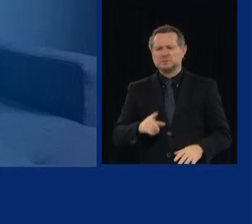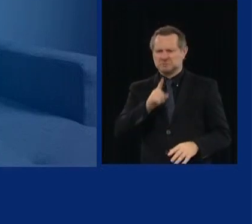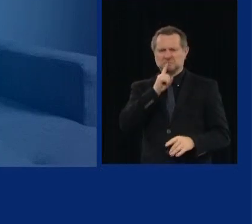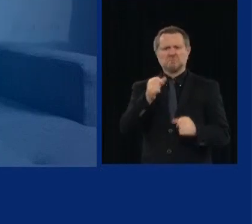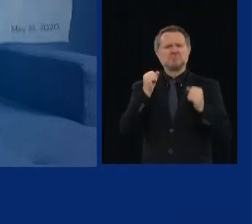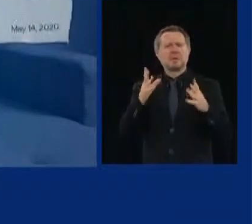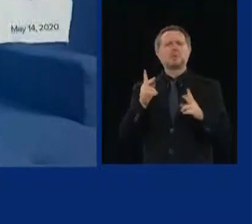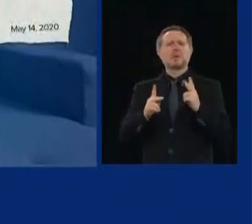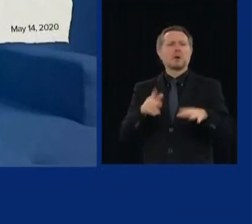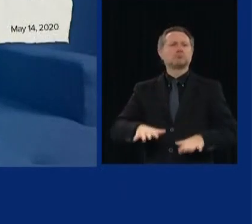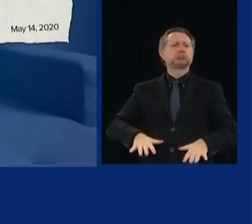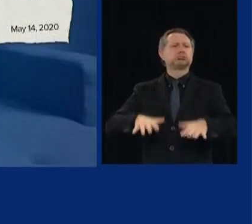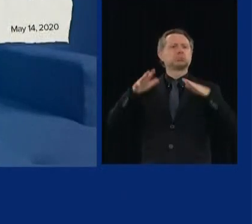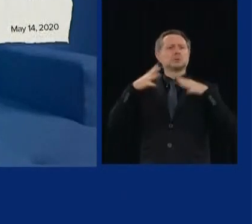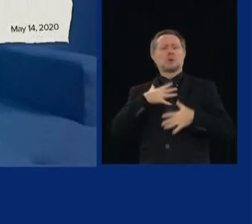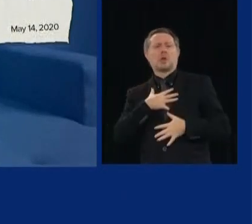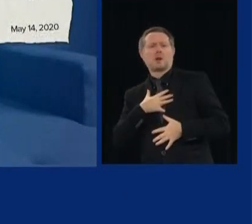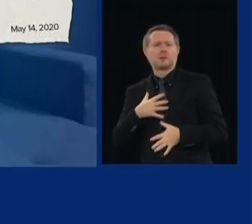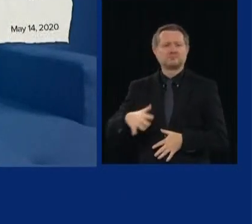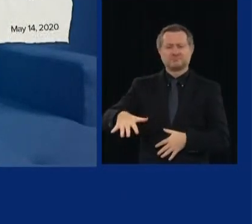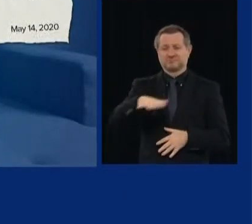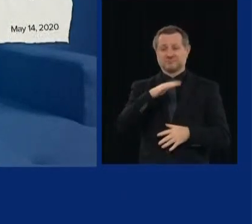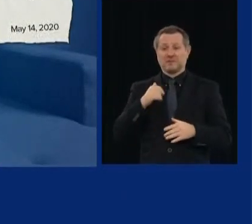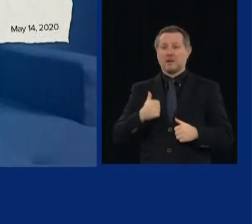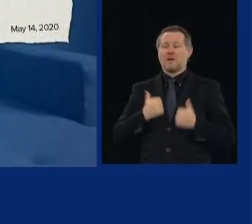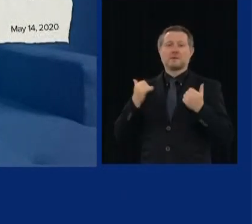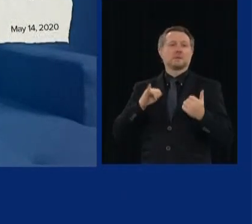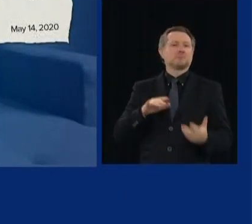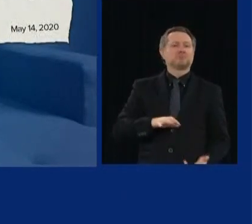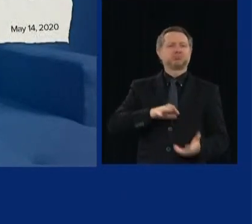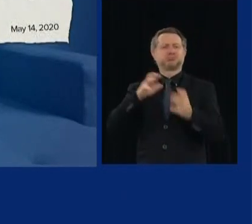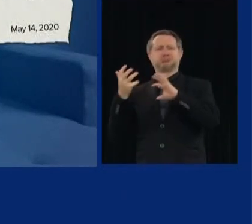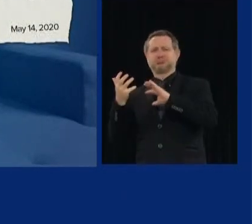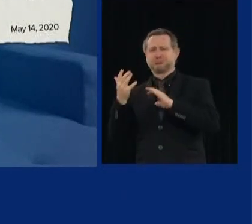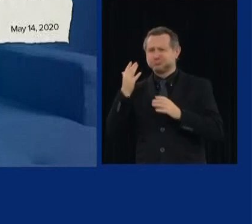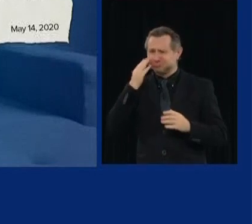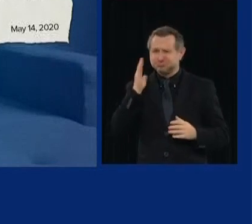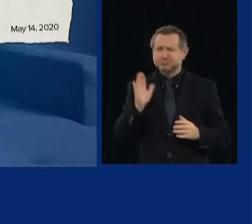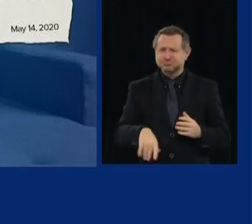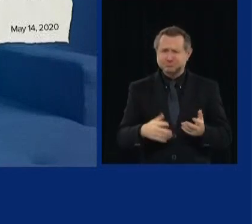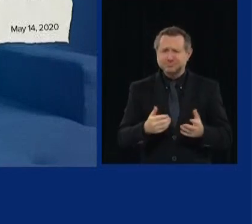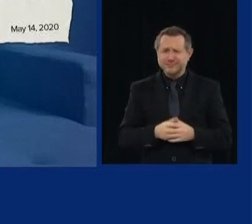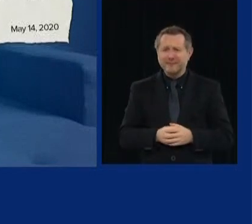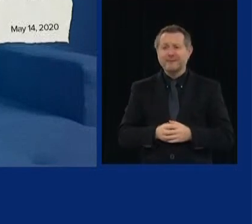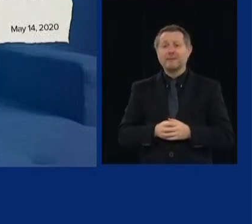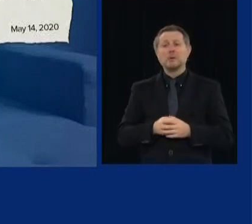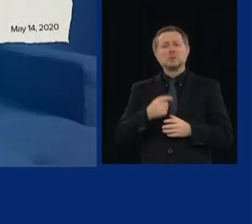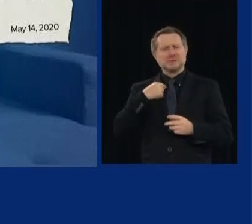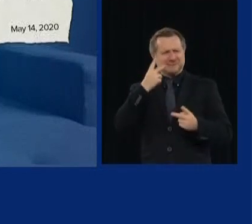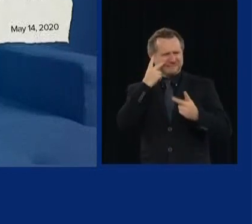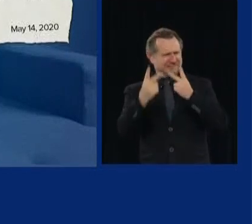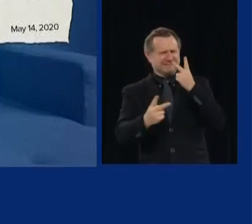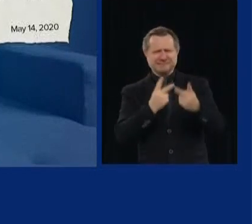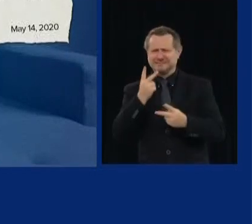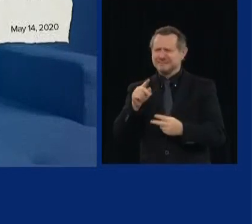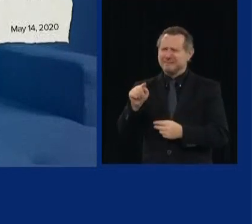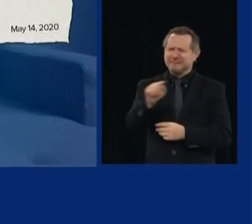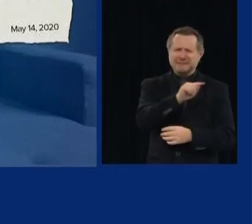FICTION MOVIE. IT HAS BEEN INCREDIBLY